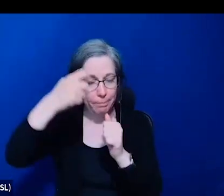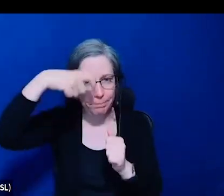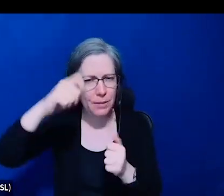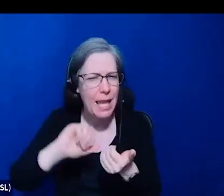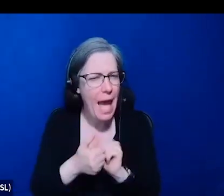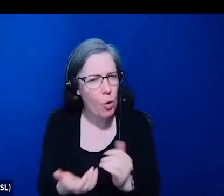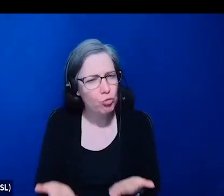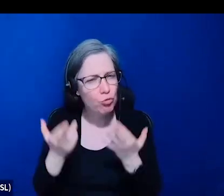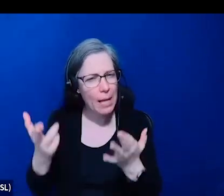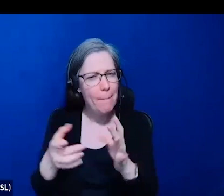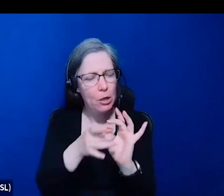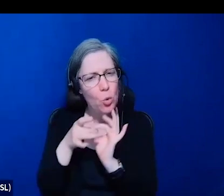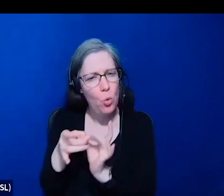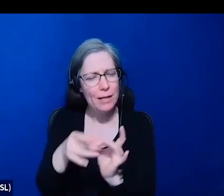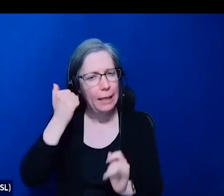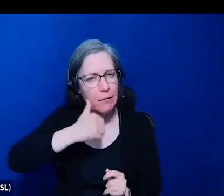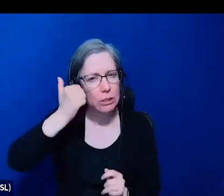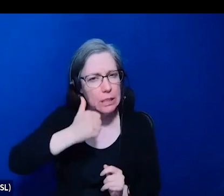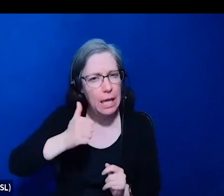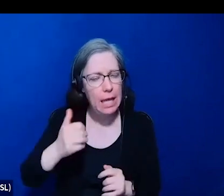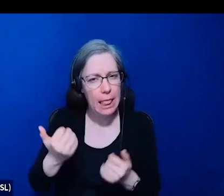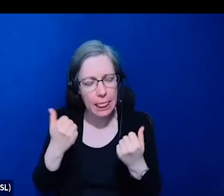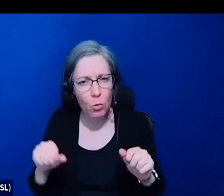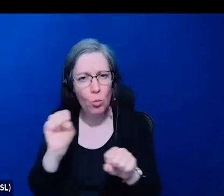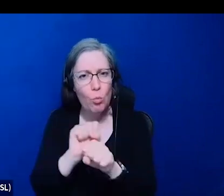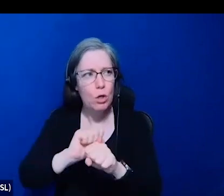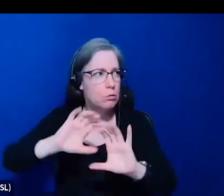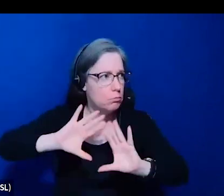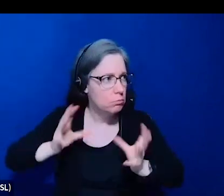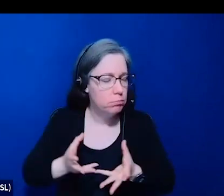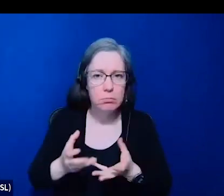the efforts that are made all around the world to advance the topic of accessible space flight?